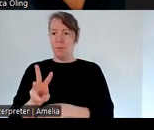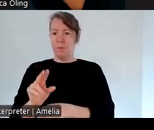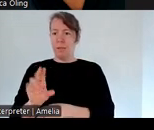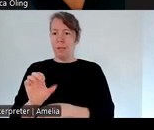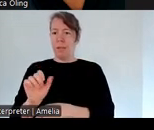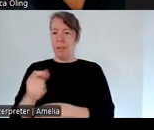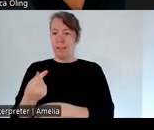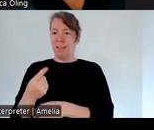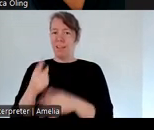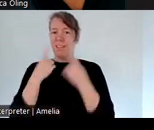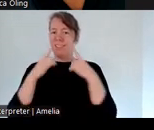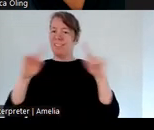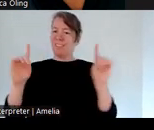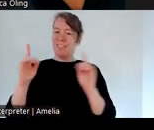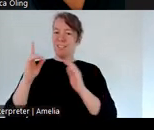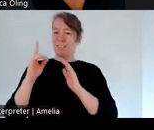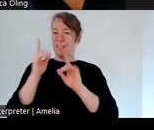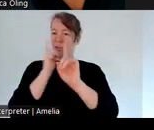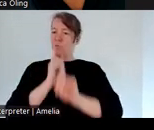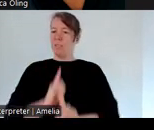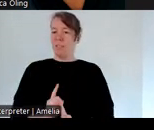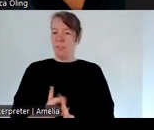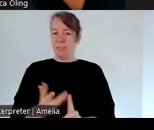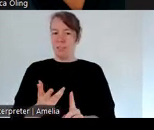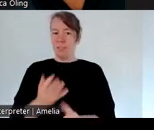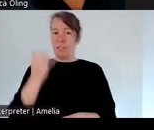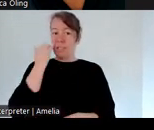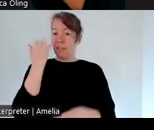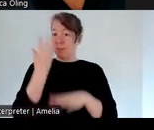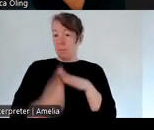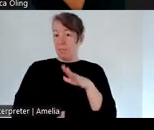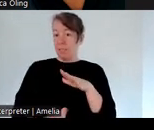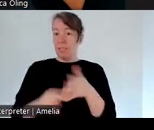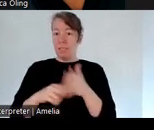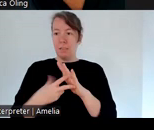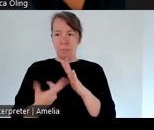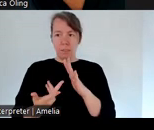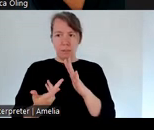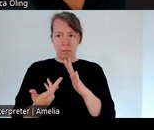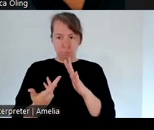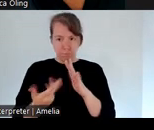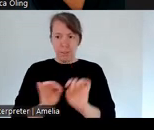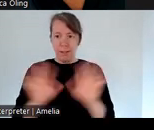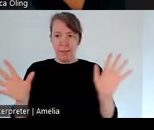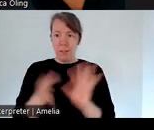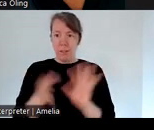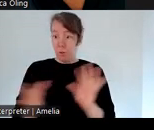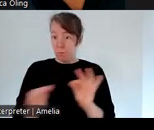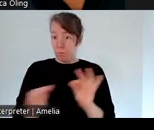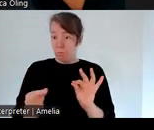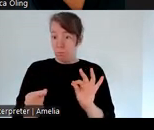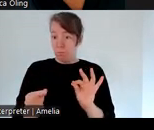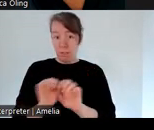So, we wanted to know, did they have notations that would be helpful, um, in, part as part of the VPAT.